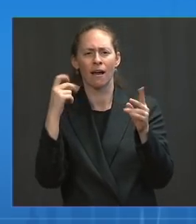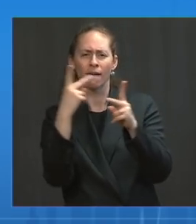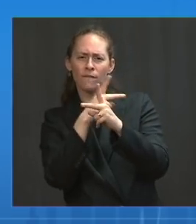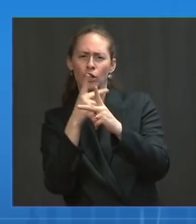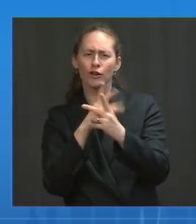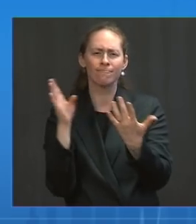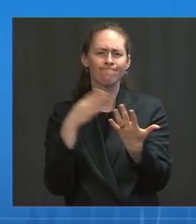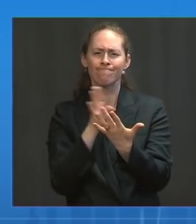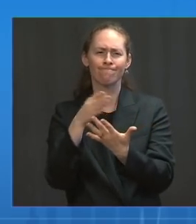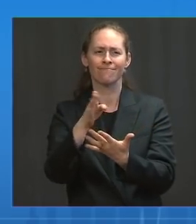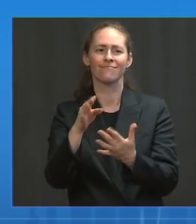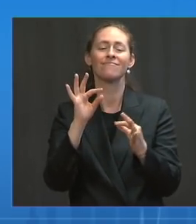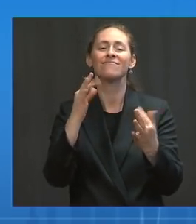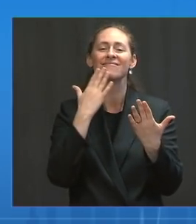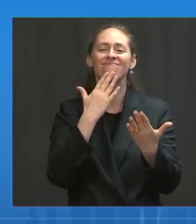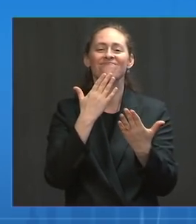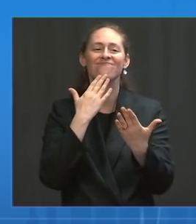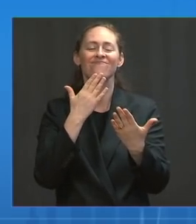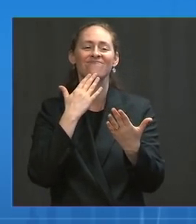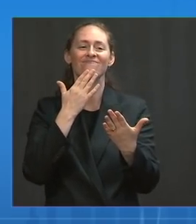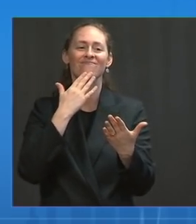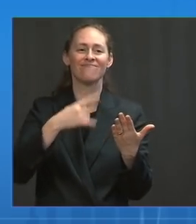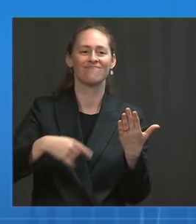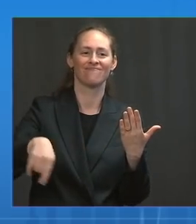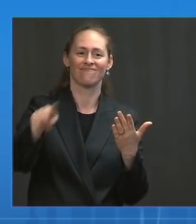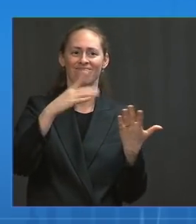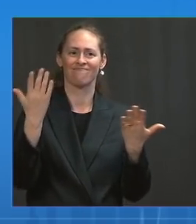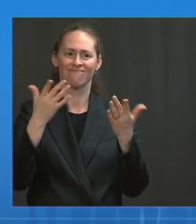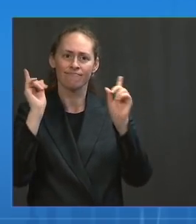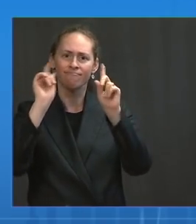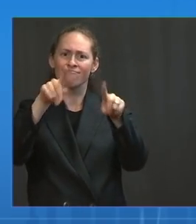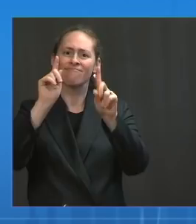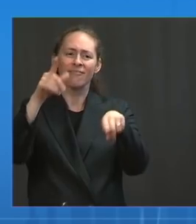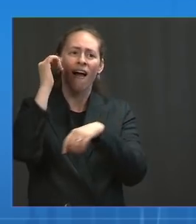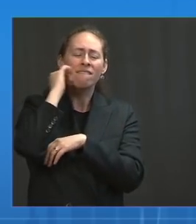Thank you so much to everyone on the ground showing up every day to advance equity.